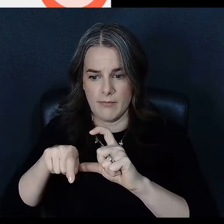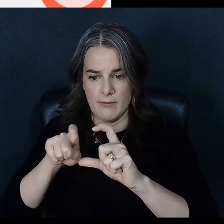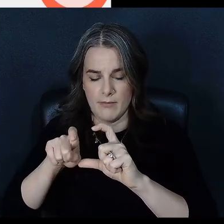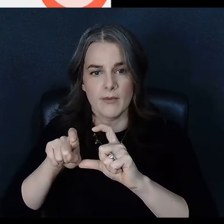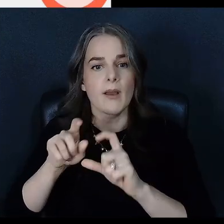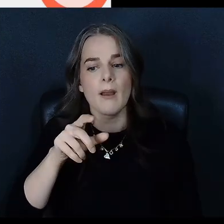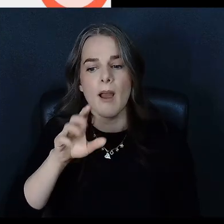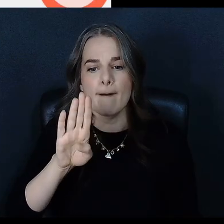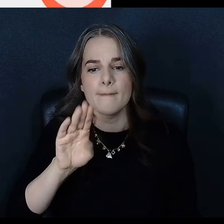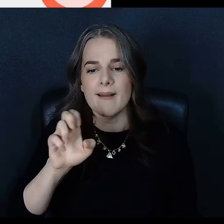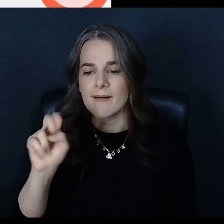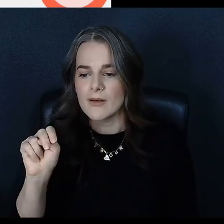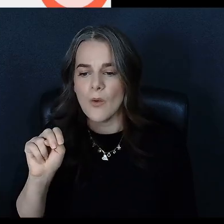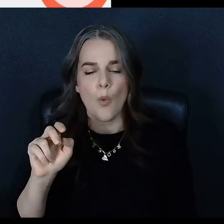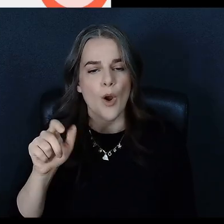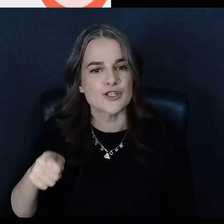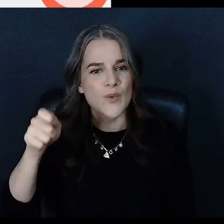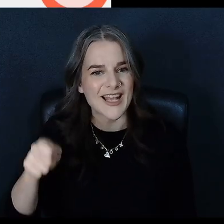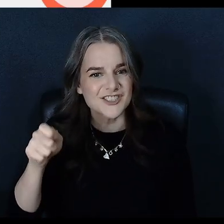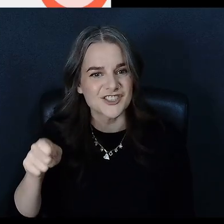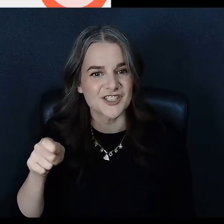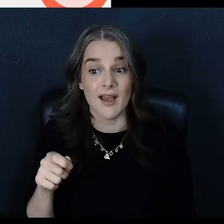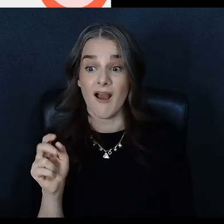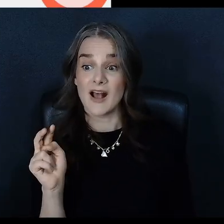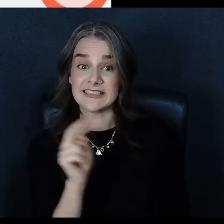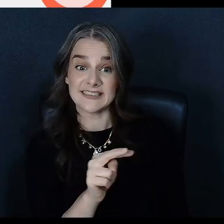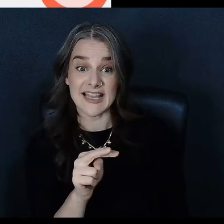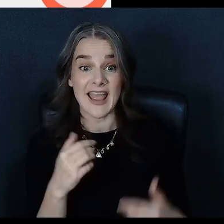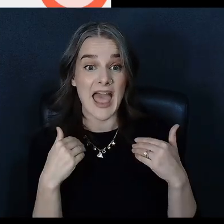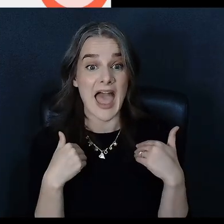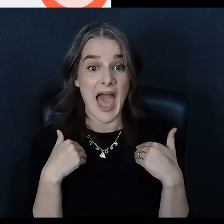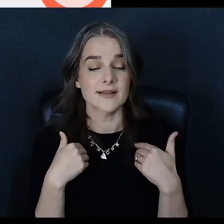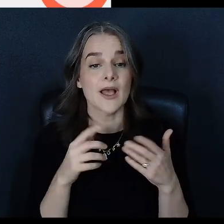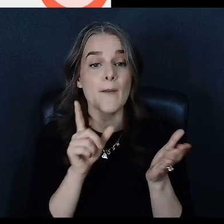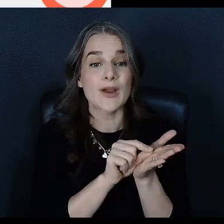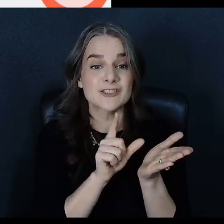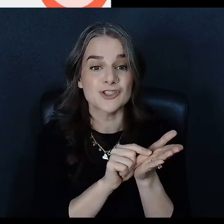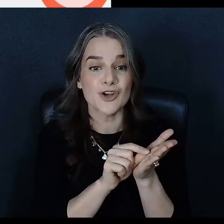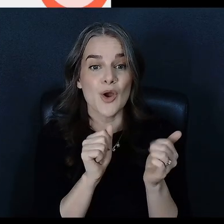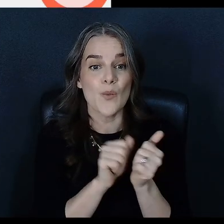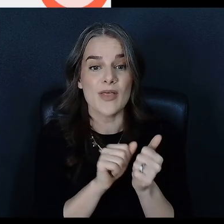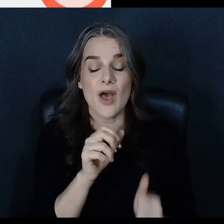That person has a printer with an on/off button, but perhaps they can't turn the on/off button-- they can't use it.